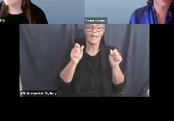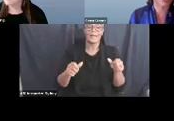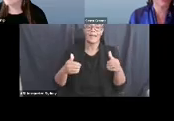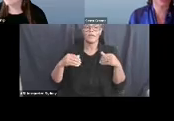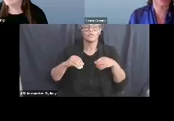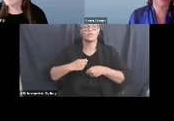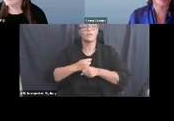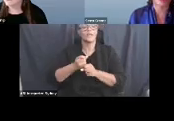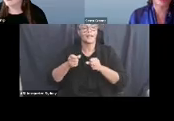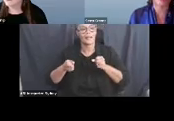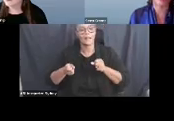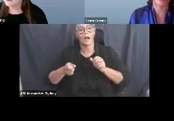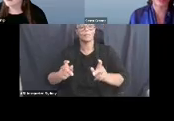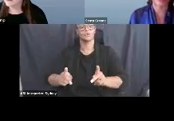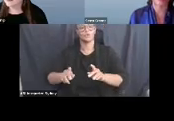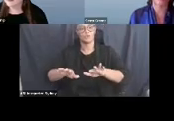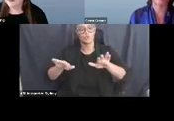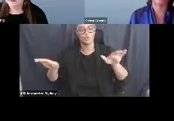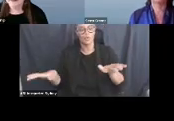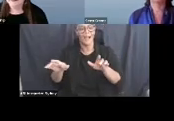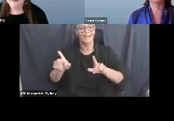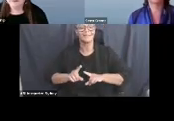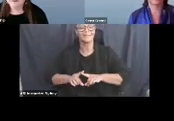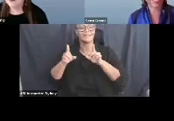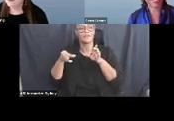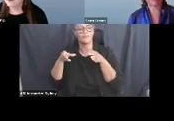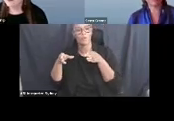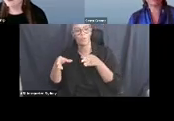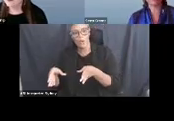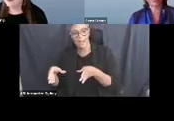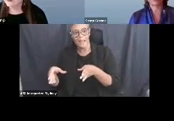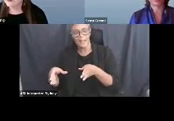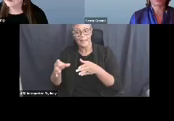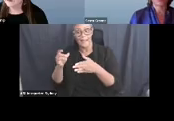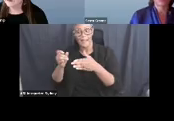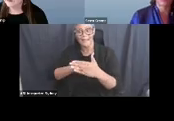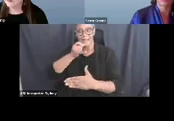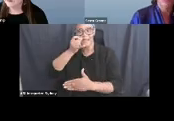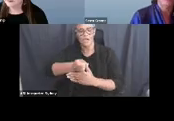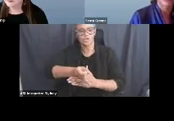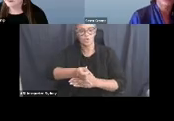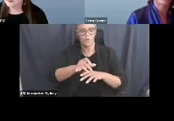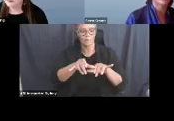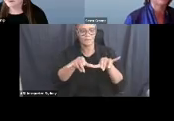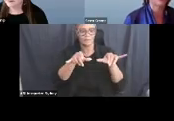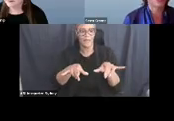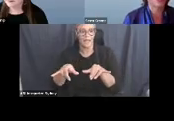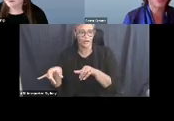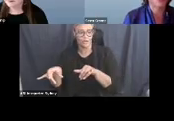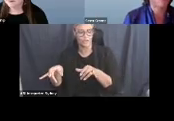change through attention and action. So today we invite you to think about and engage yourself in